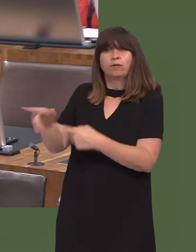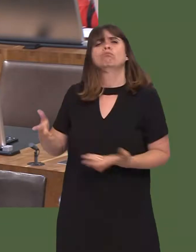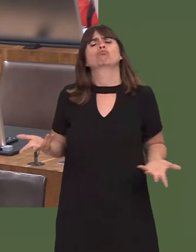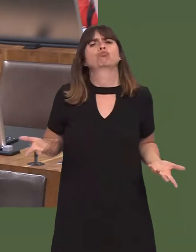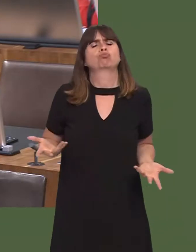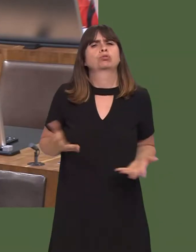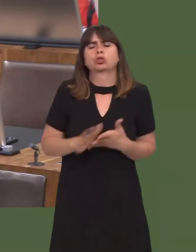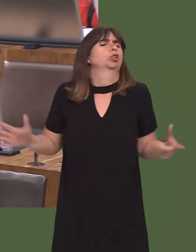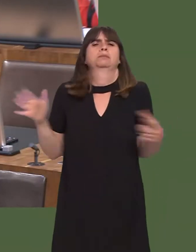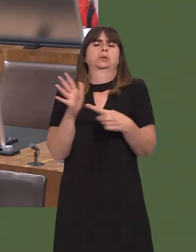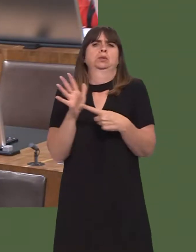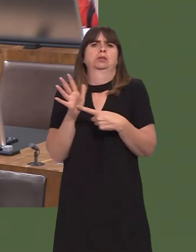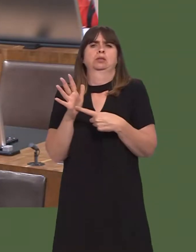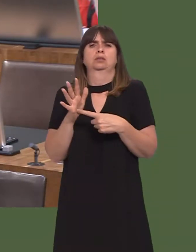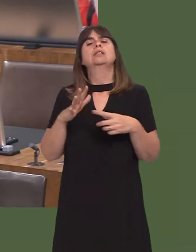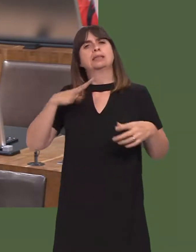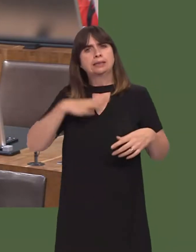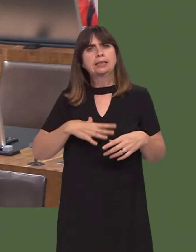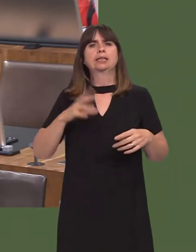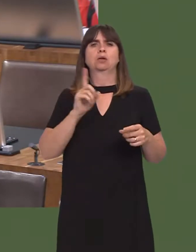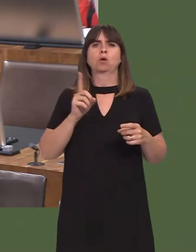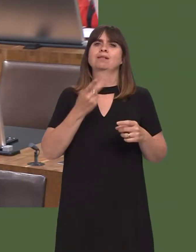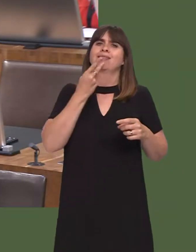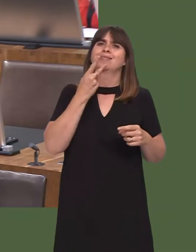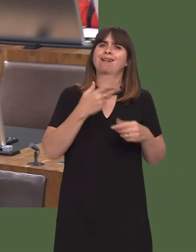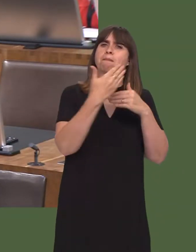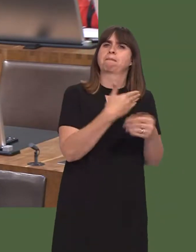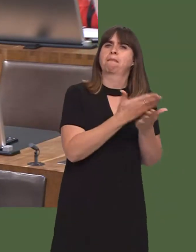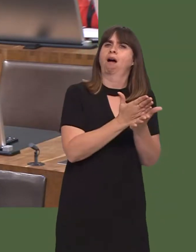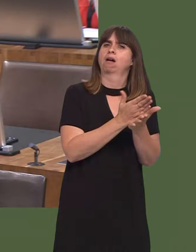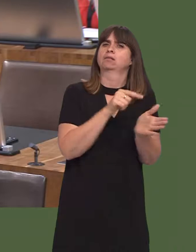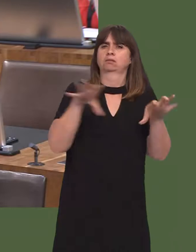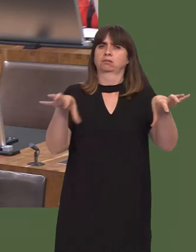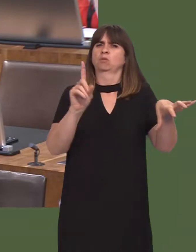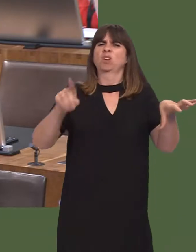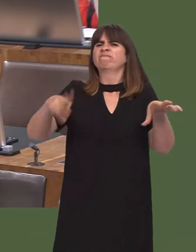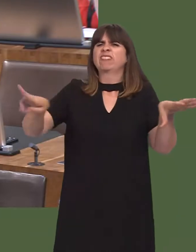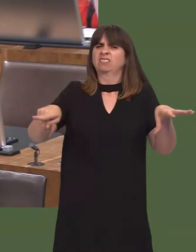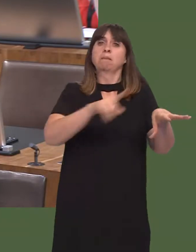created very few jobs indeed. It was the phase 2óthe technology park, which weíre looking